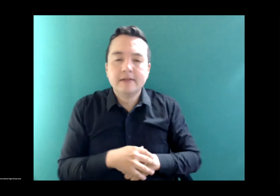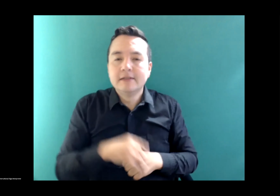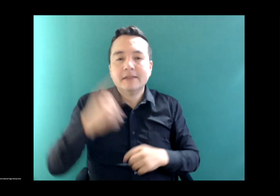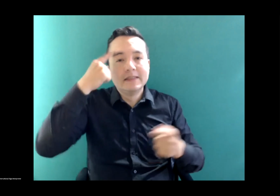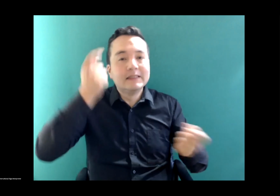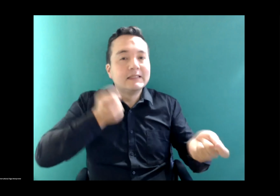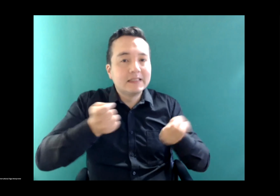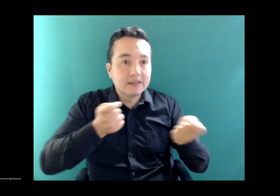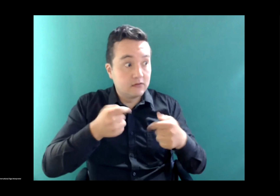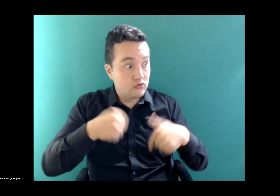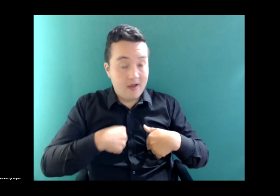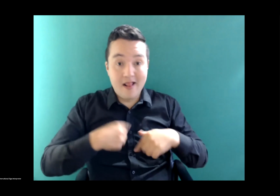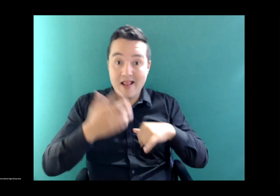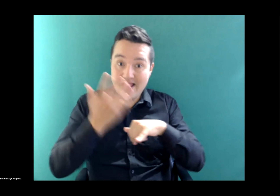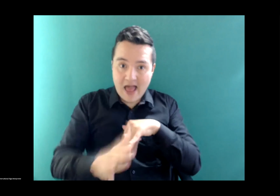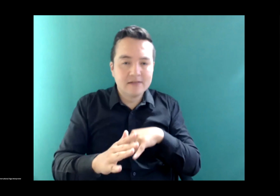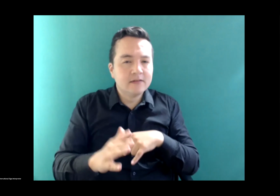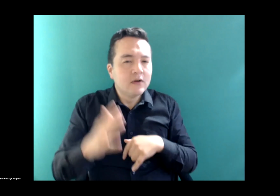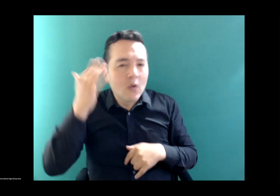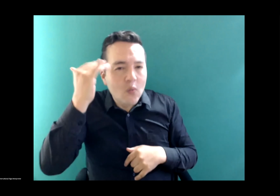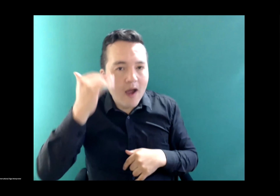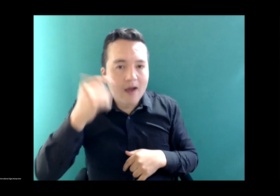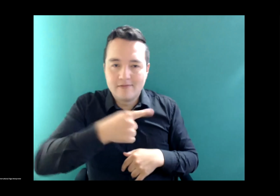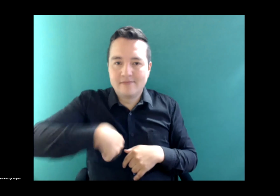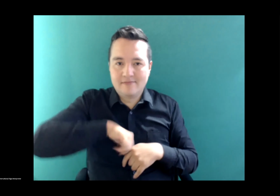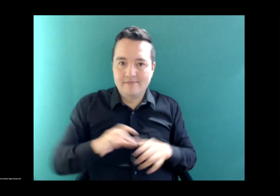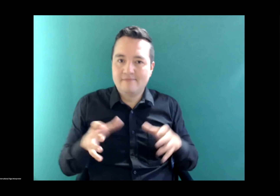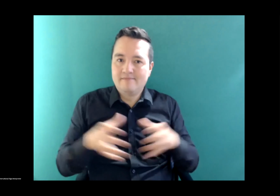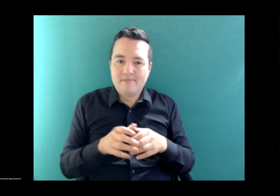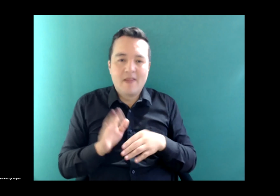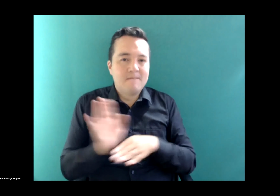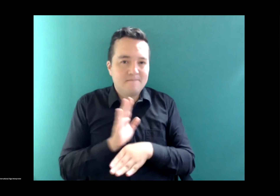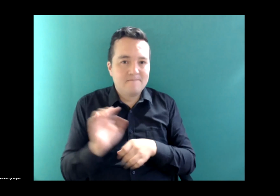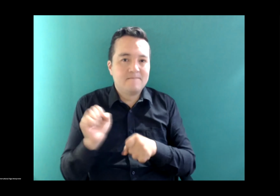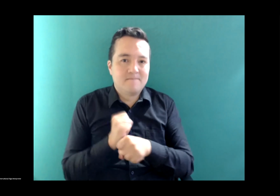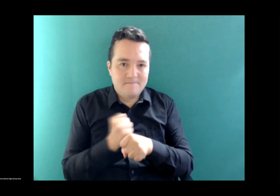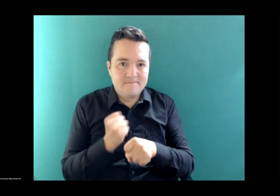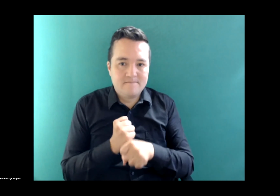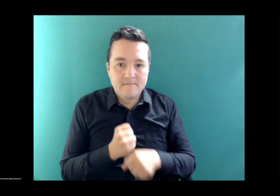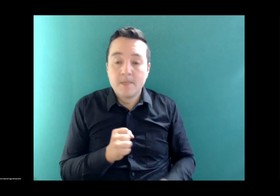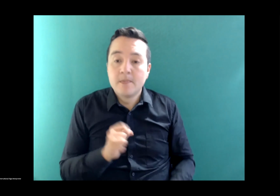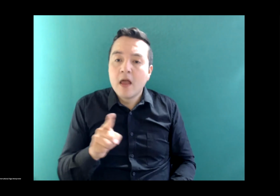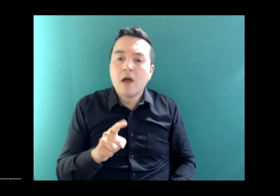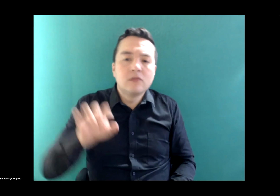Thank you for the opportunity to participate in this program.